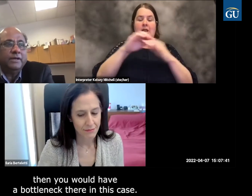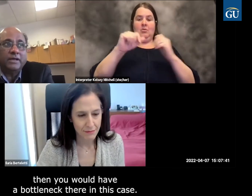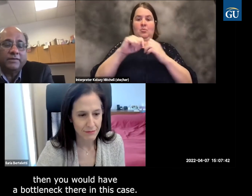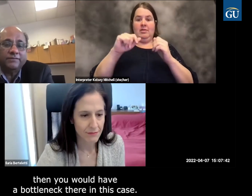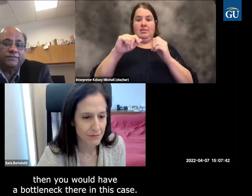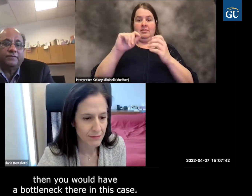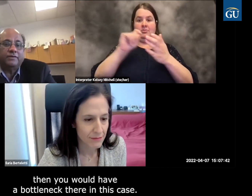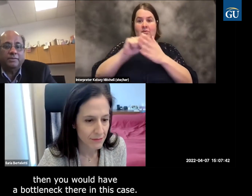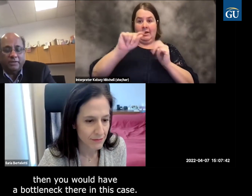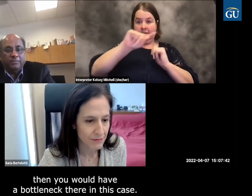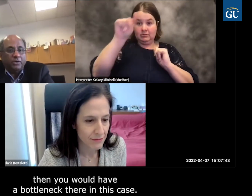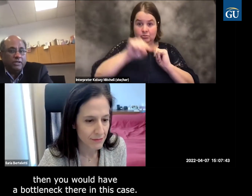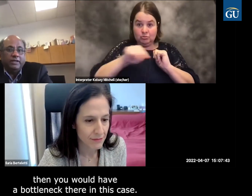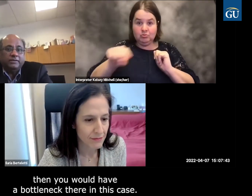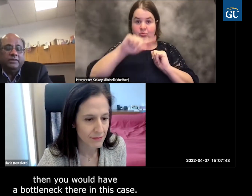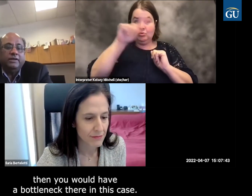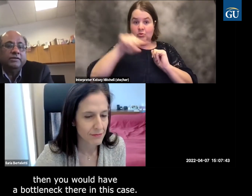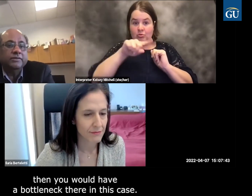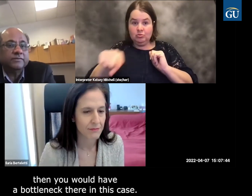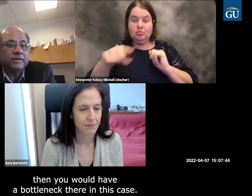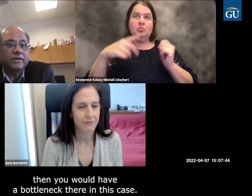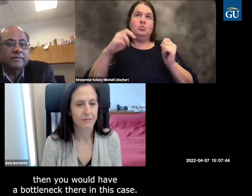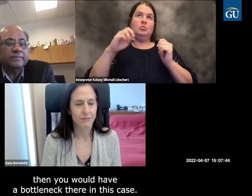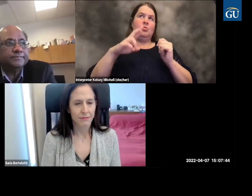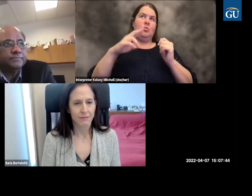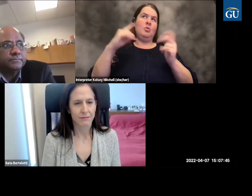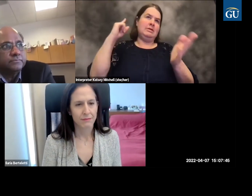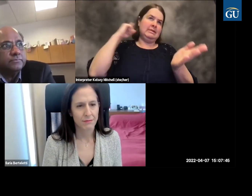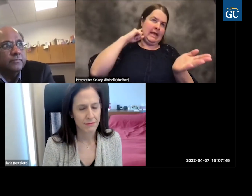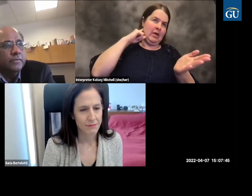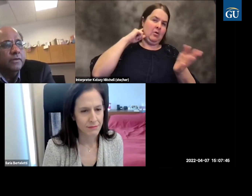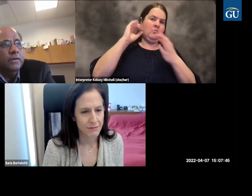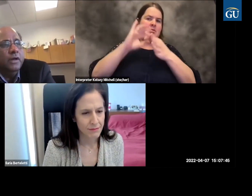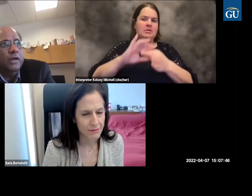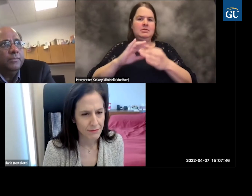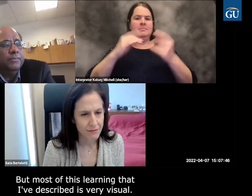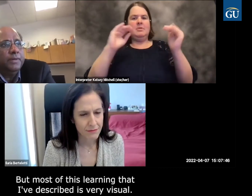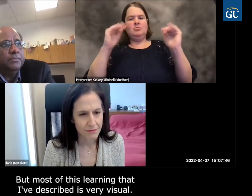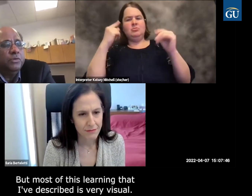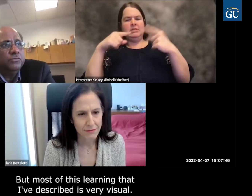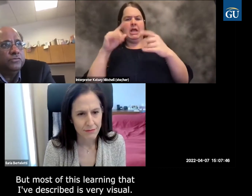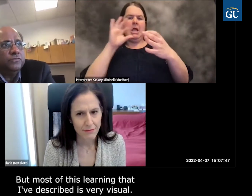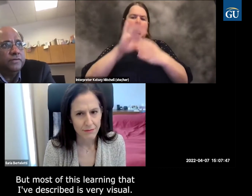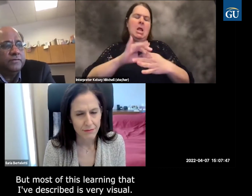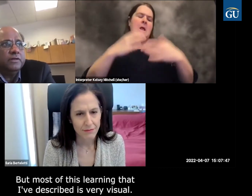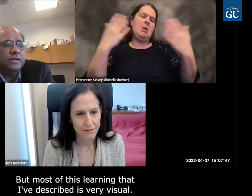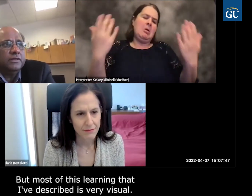have a bottleneck there in this case